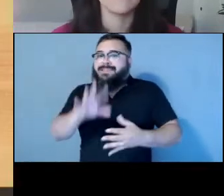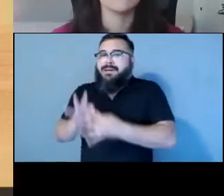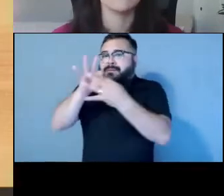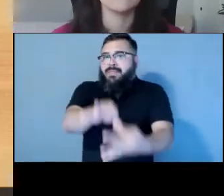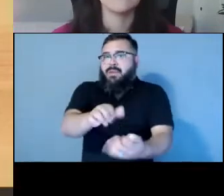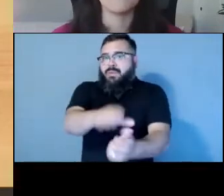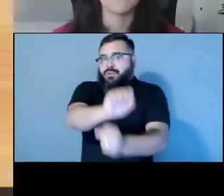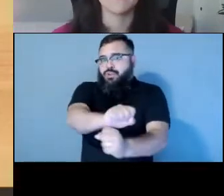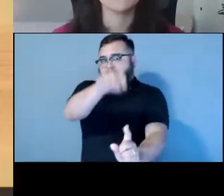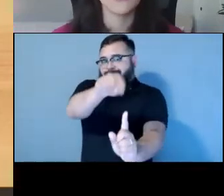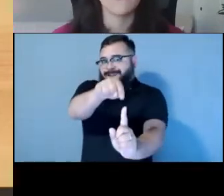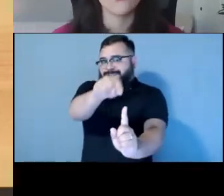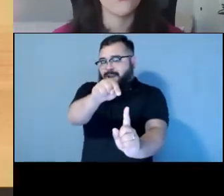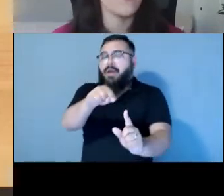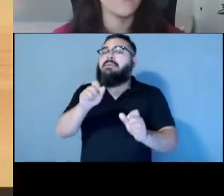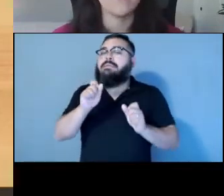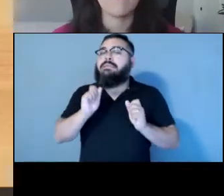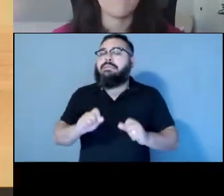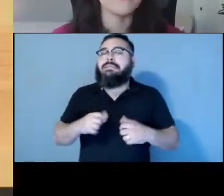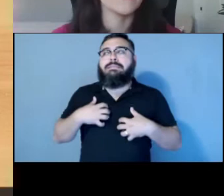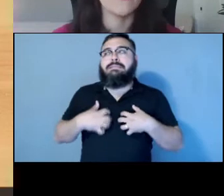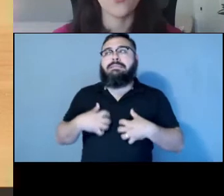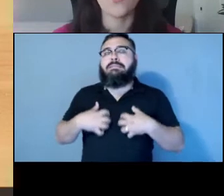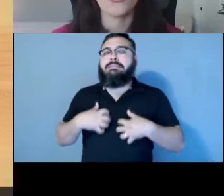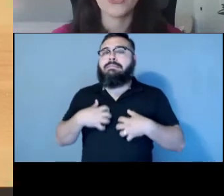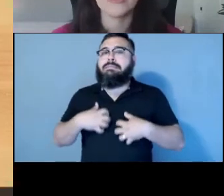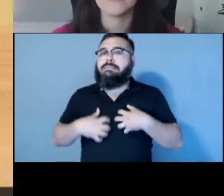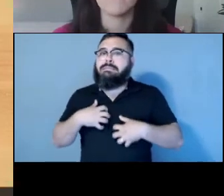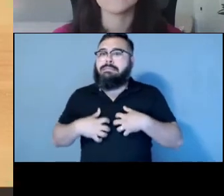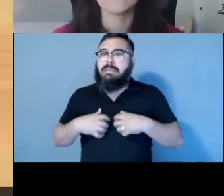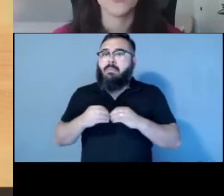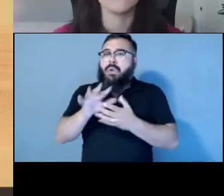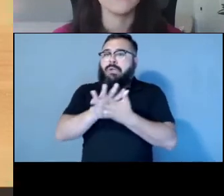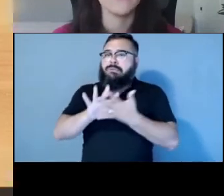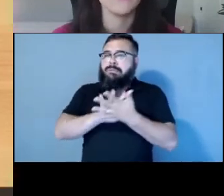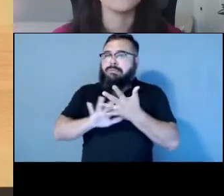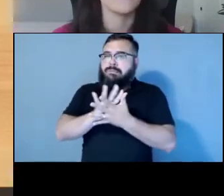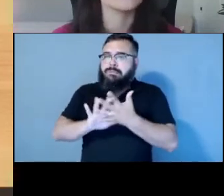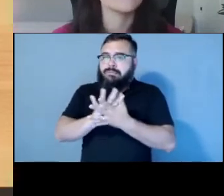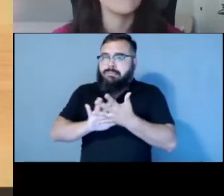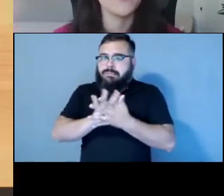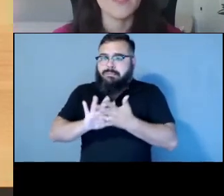then it may get into territory that makes it more murky and makes it probably less clear